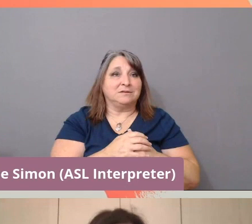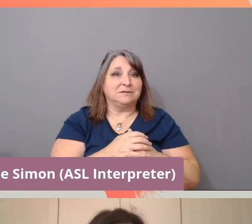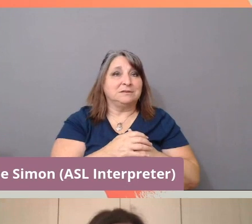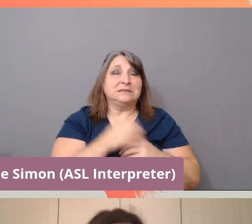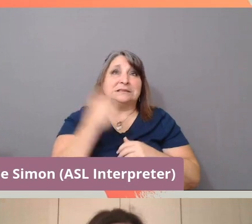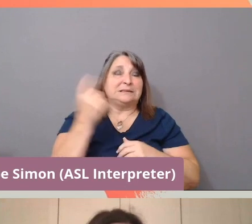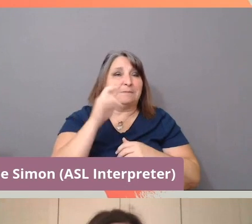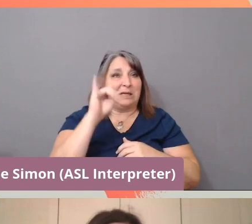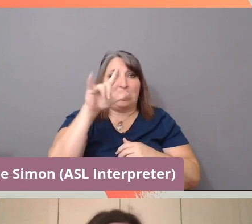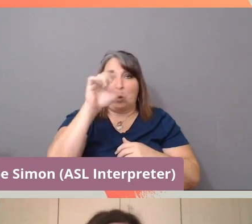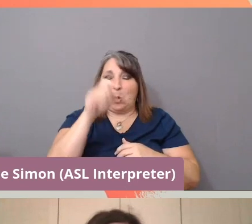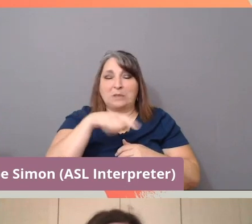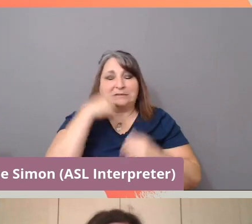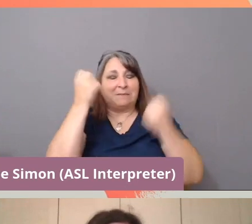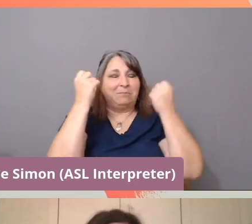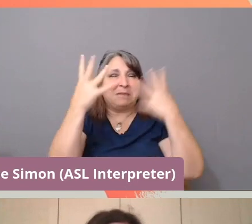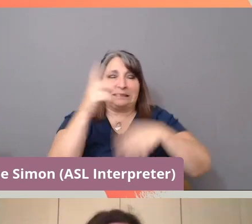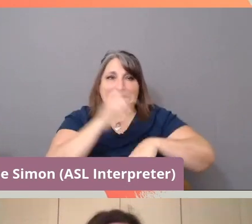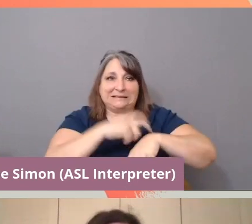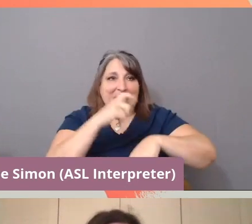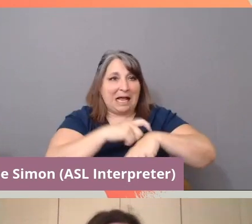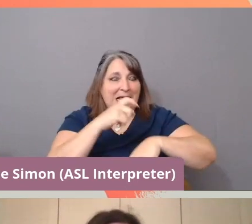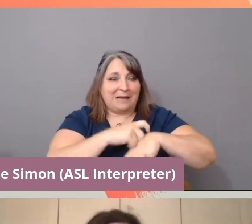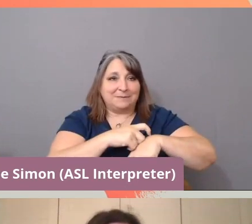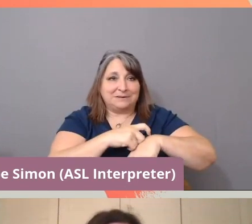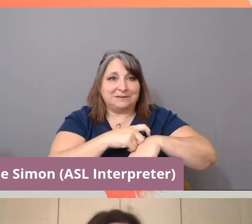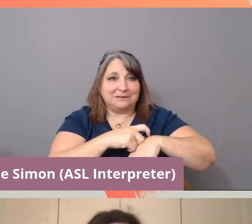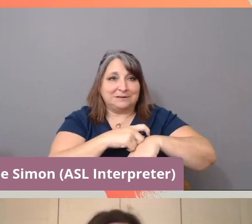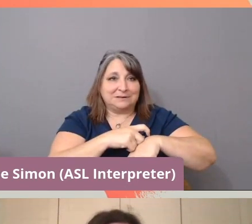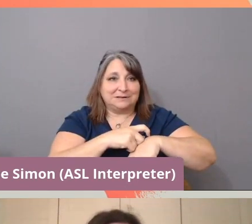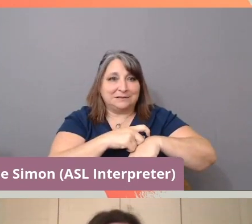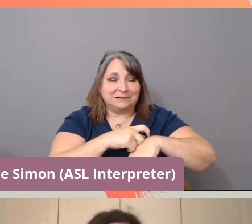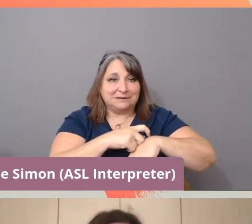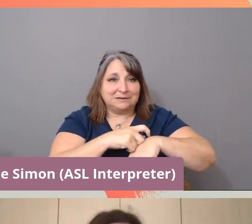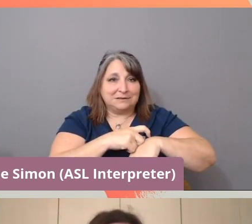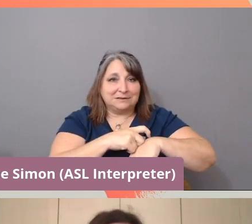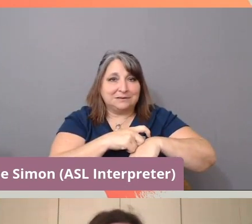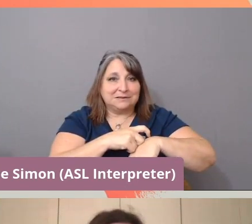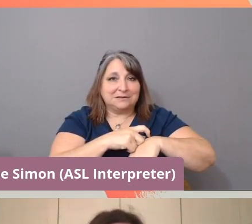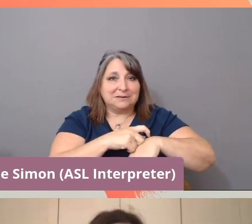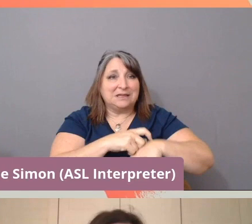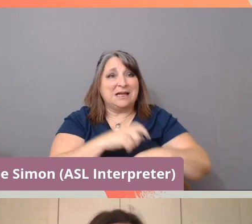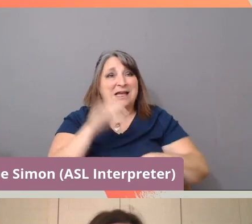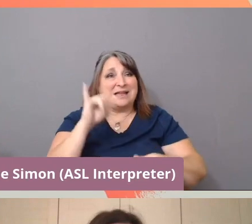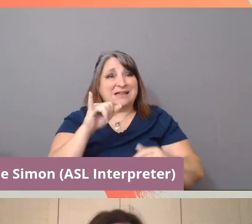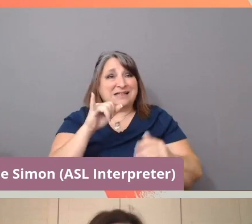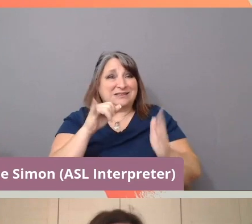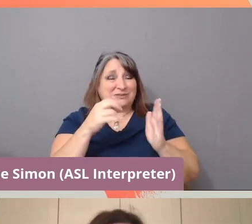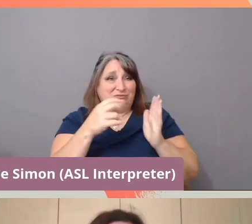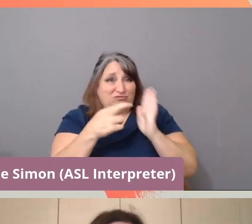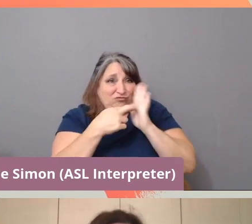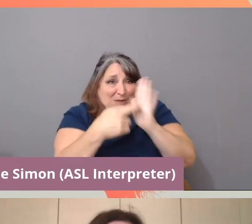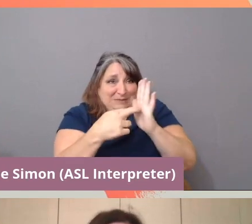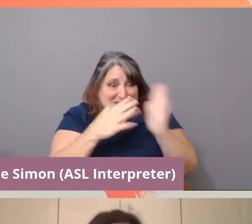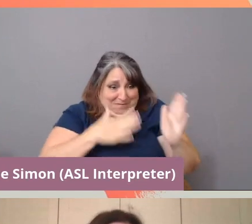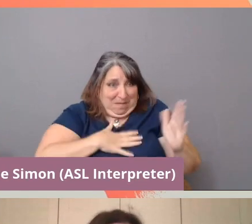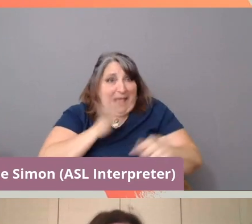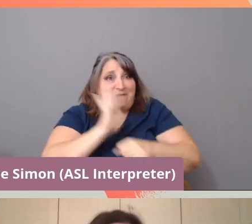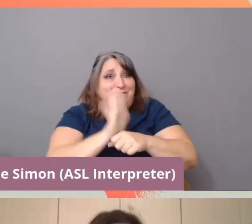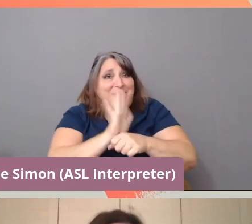that this is a representation of your film. This is a very important part of your film.